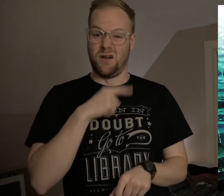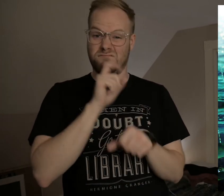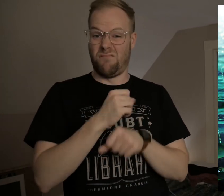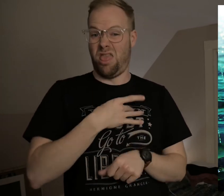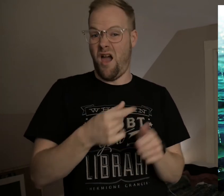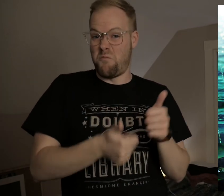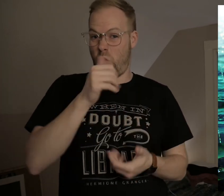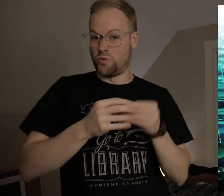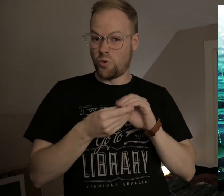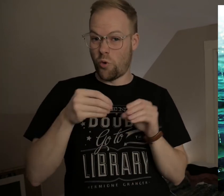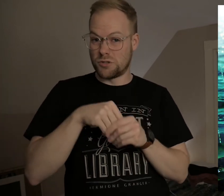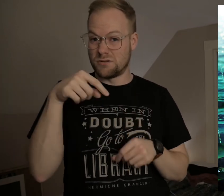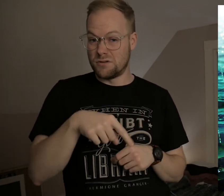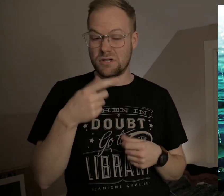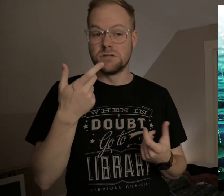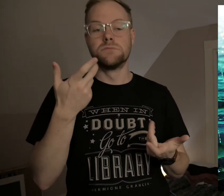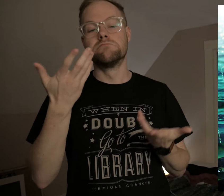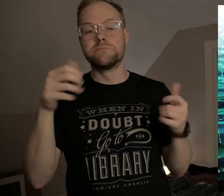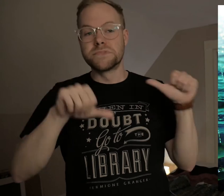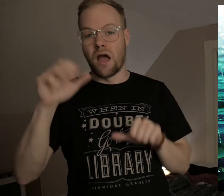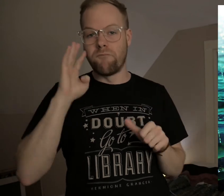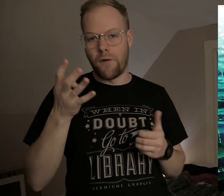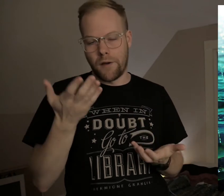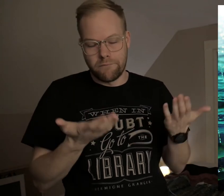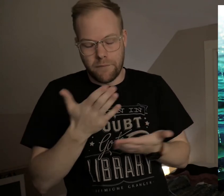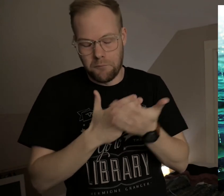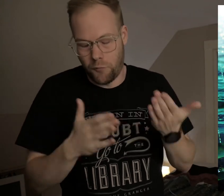I actually liked most of the stories in this, them being sci-fi might be part of it.